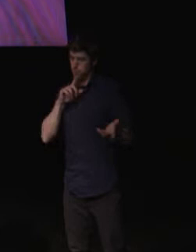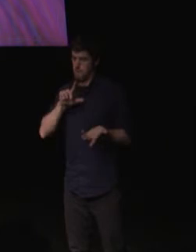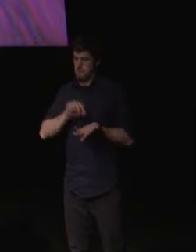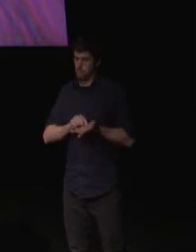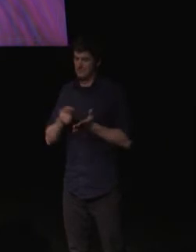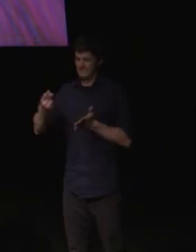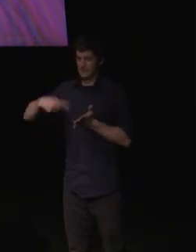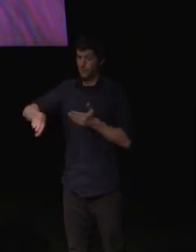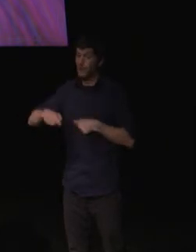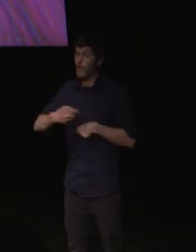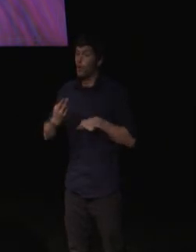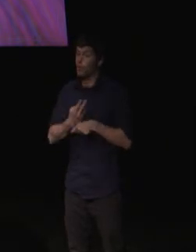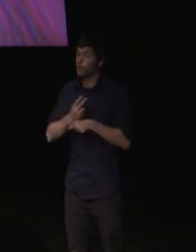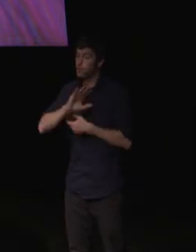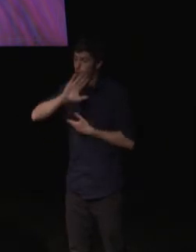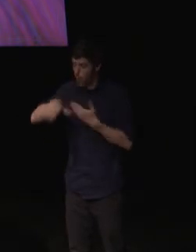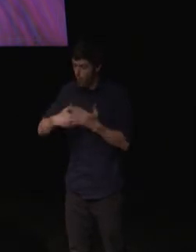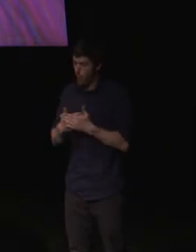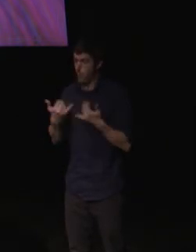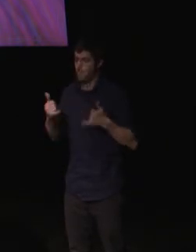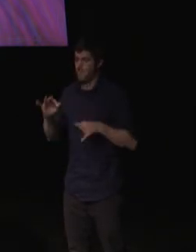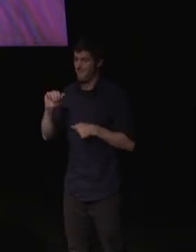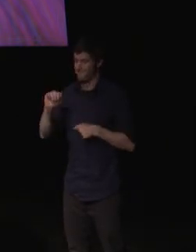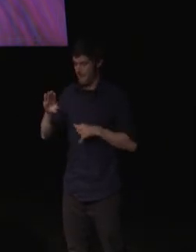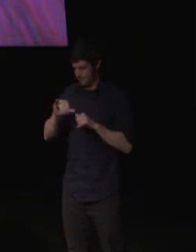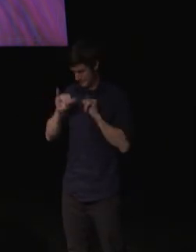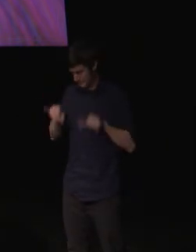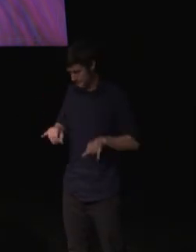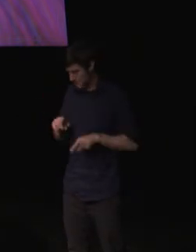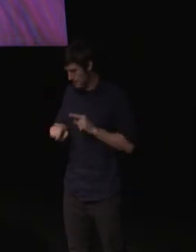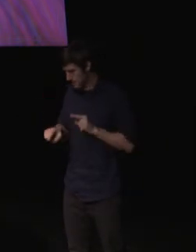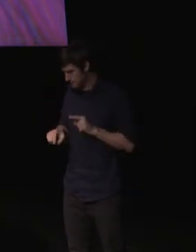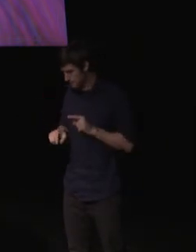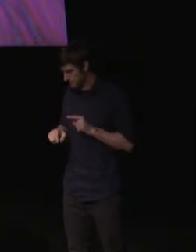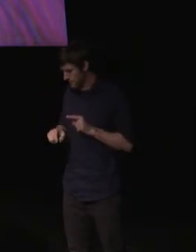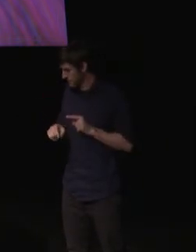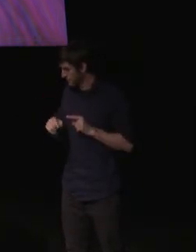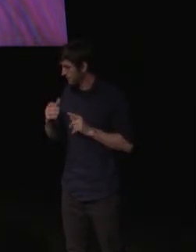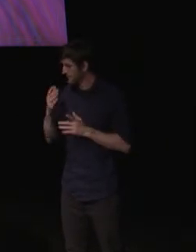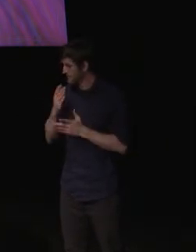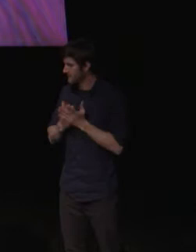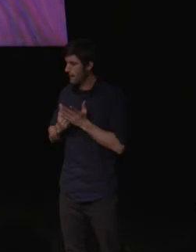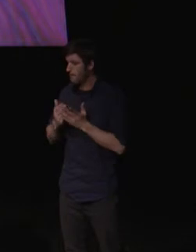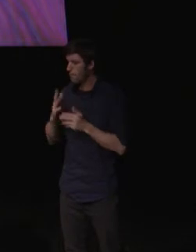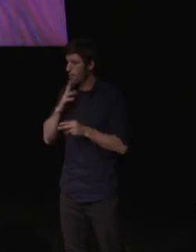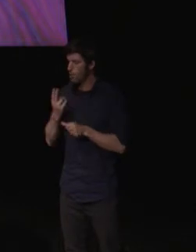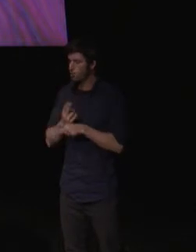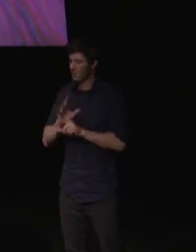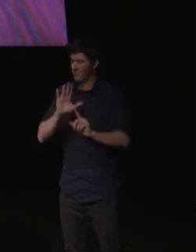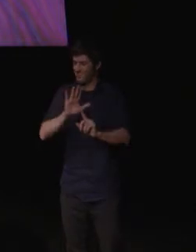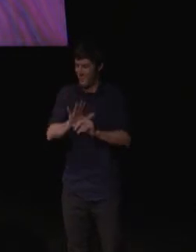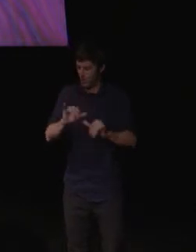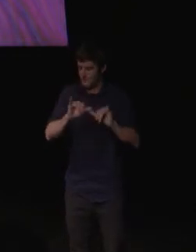a lot of folks will use invite systems, or potentially, the directory systems from a particular social platform.